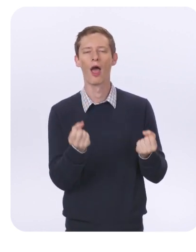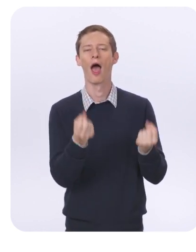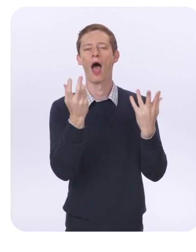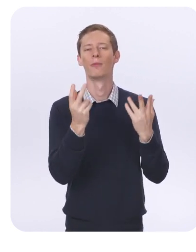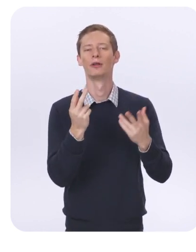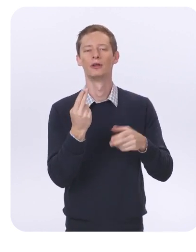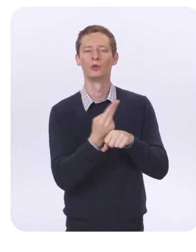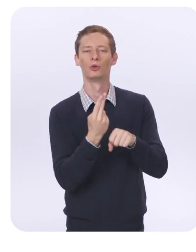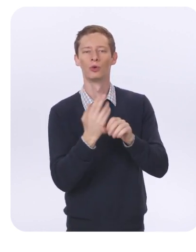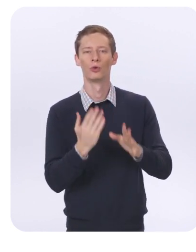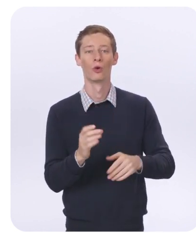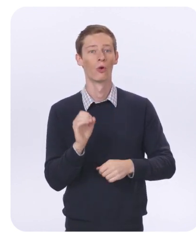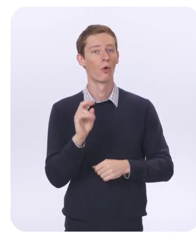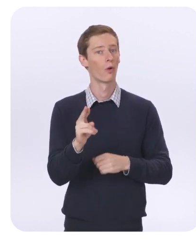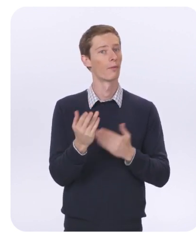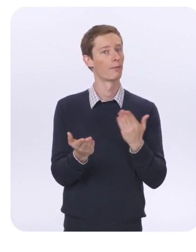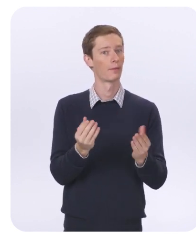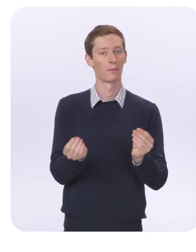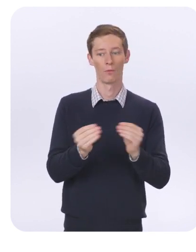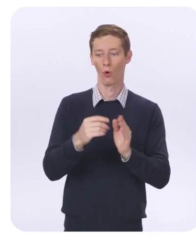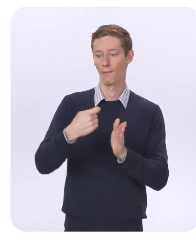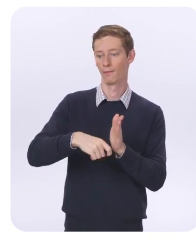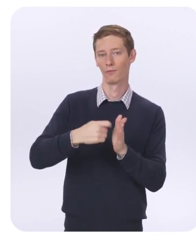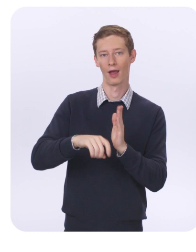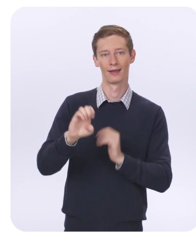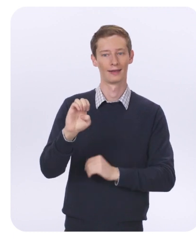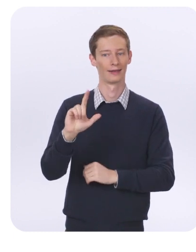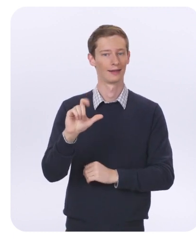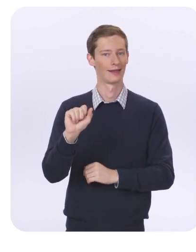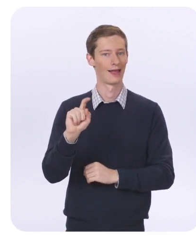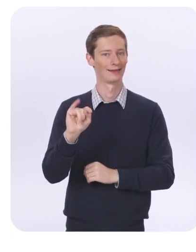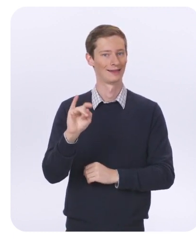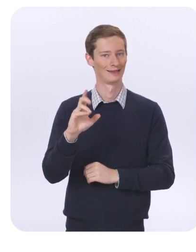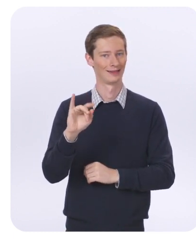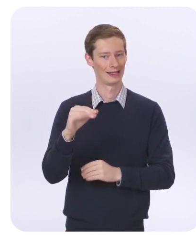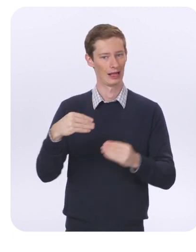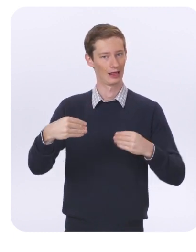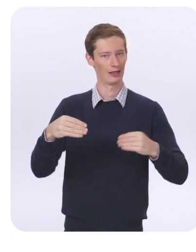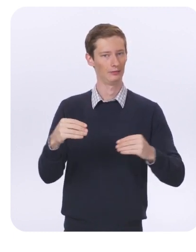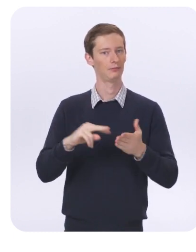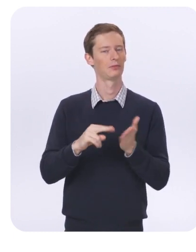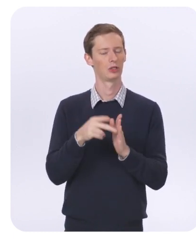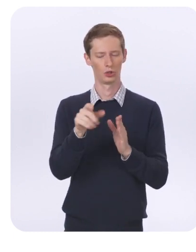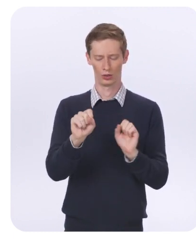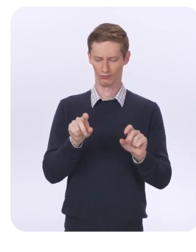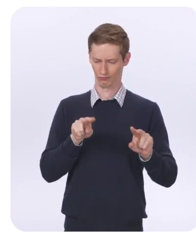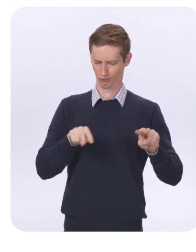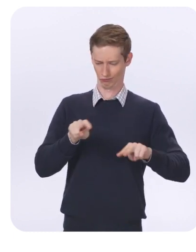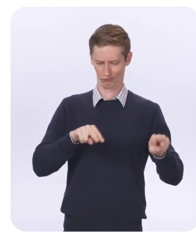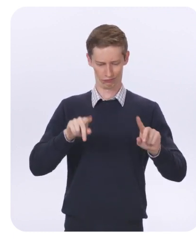and others will be excited to know that the MVP of this self-serve tool will be available to you within the next two weeks.